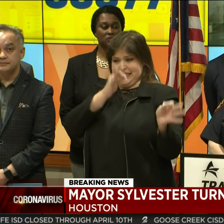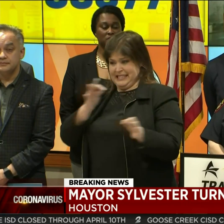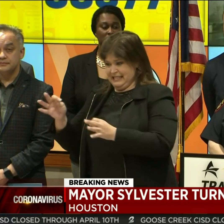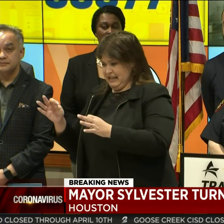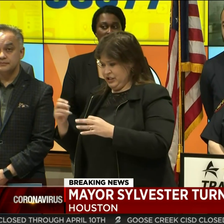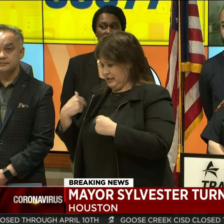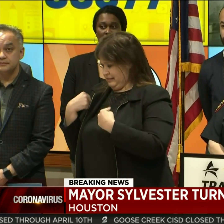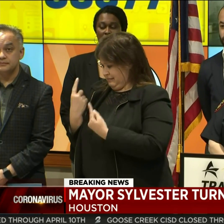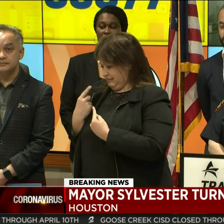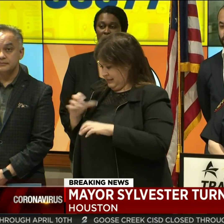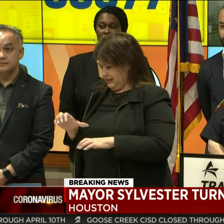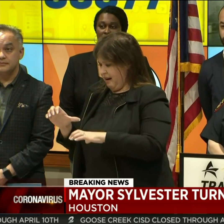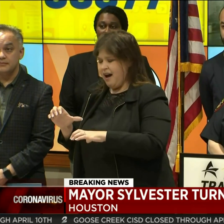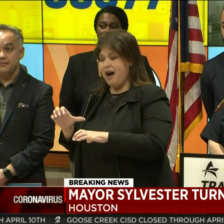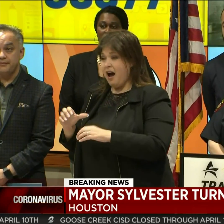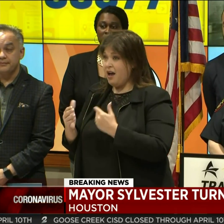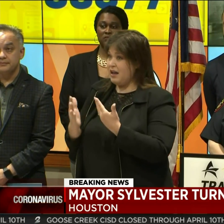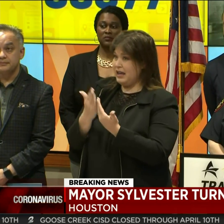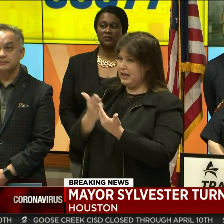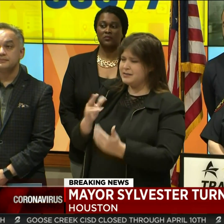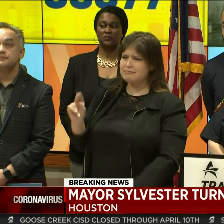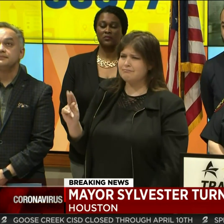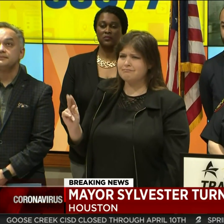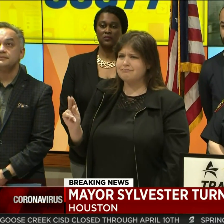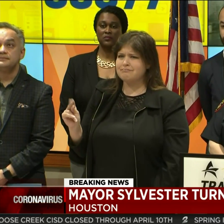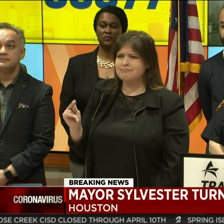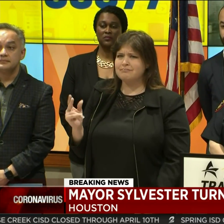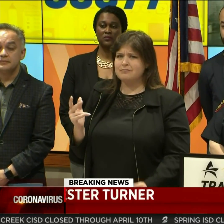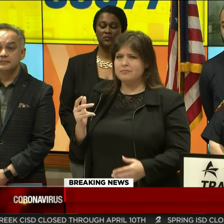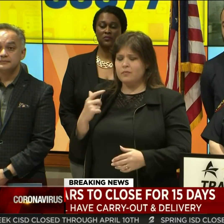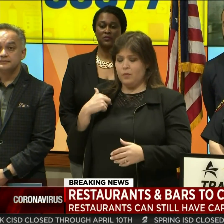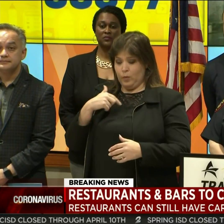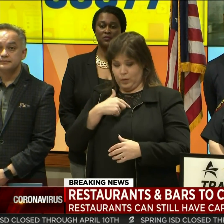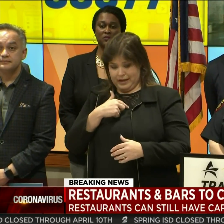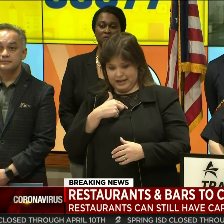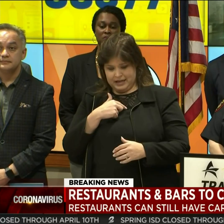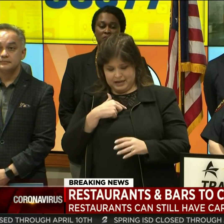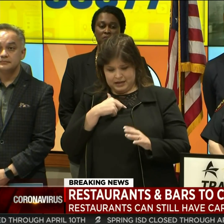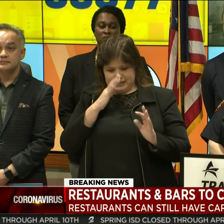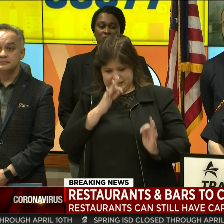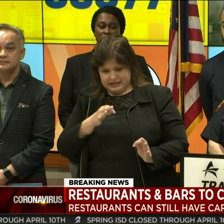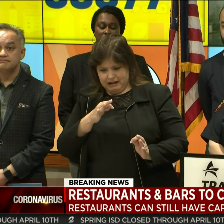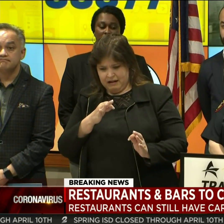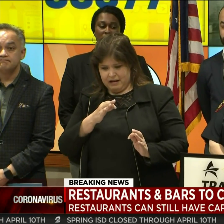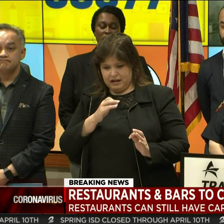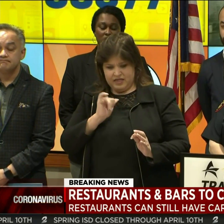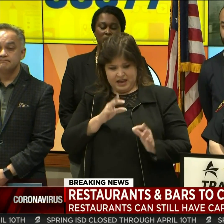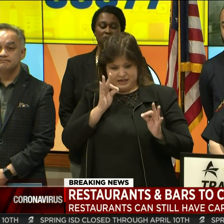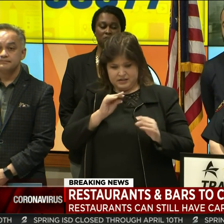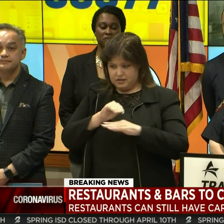NONE OF THESE DECISIONS WE HAVE TO MAKE ARE EASY DECISIONS, HAVE TO MAKE ARE EASY DECISIONS, AND IT’S SIMPLY NOT EASY. AND IT’S SIMPLY NOT EASY. YOU RECOGNIZE IN MAKING A